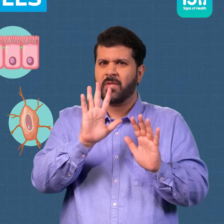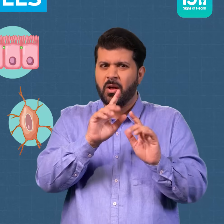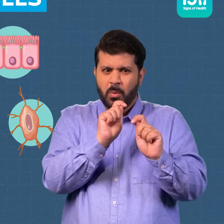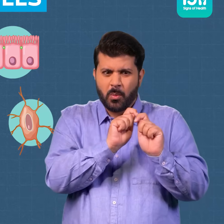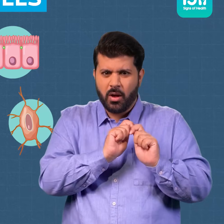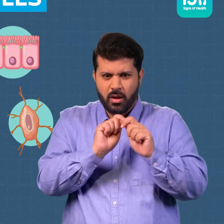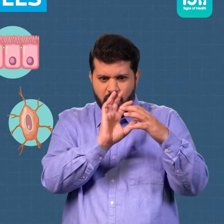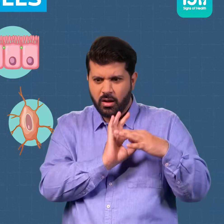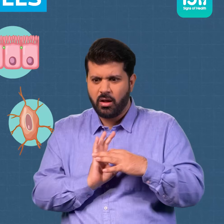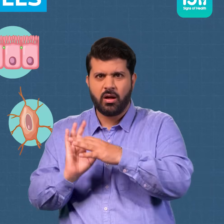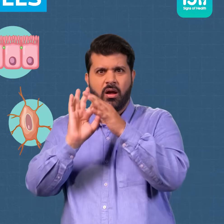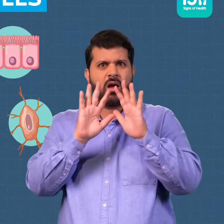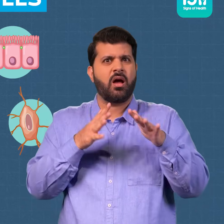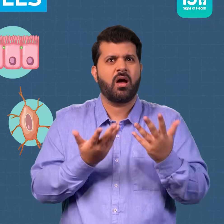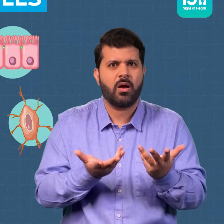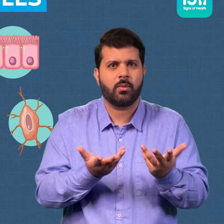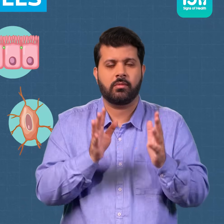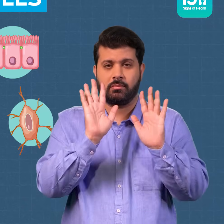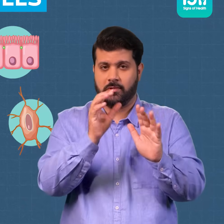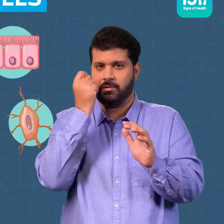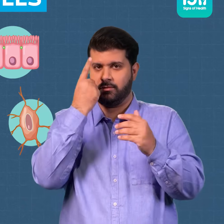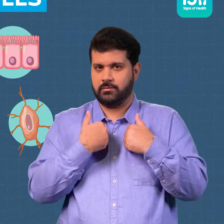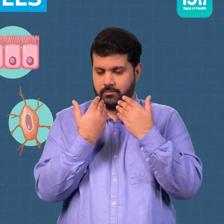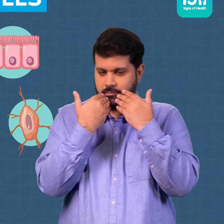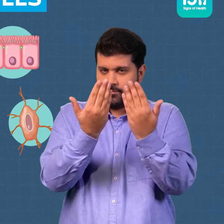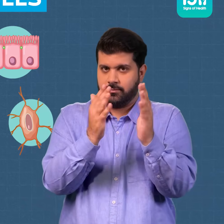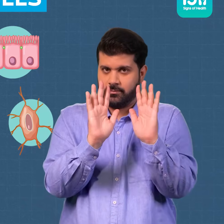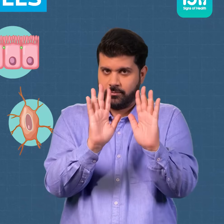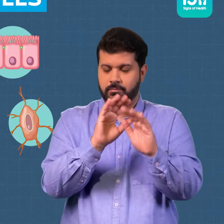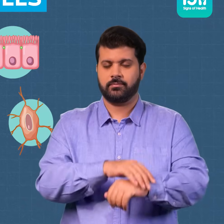But how does all of this work together? Let me help you understand.